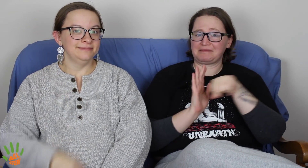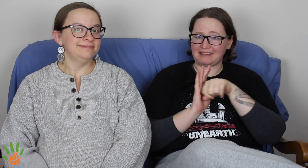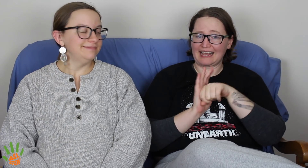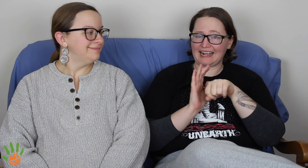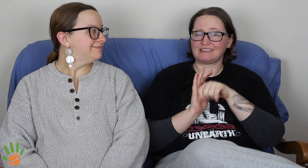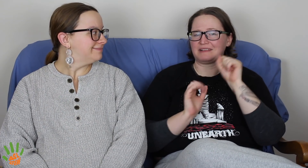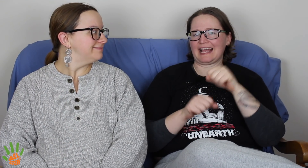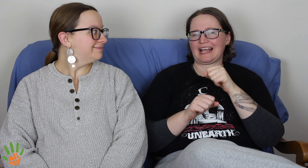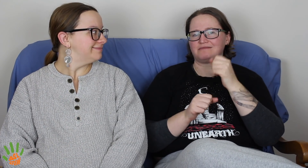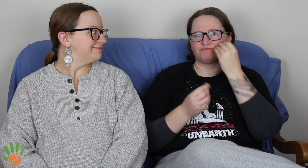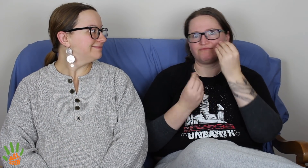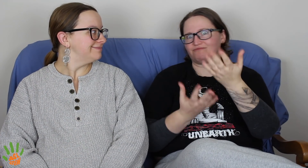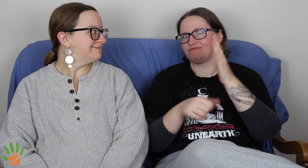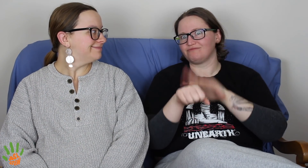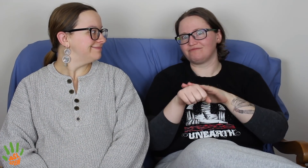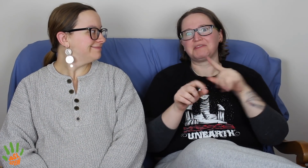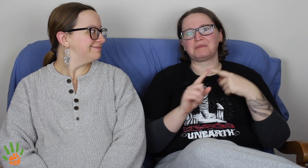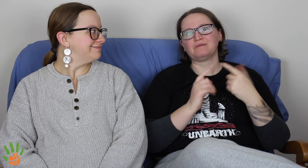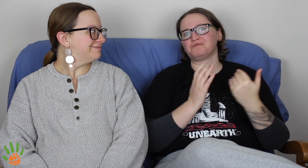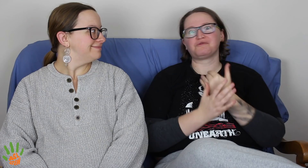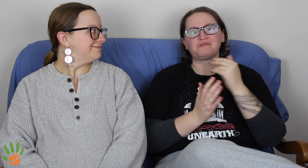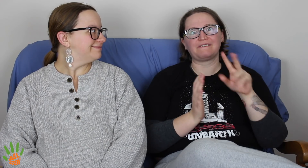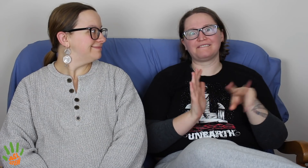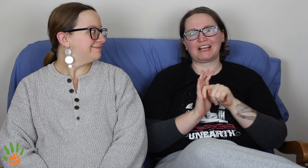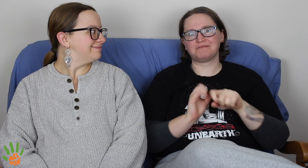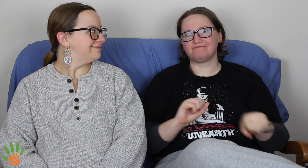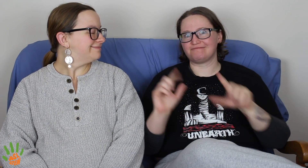Click the notification bell so you're notified when new videos come out.